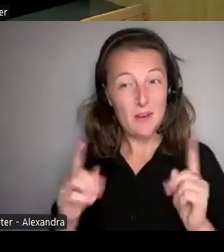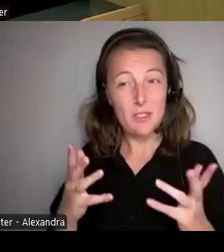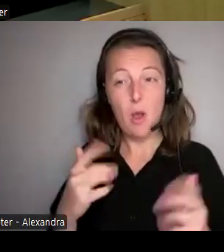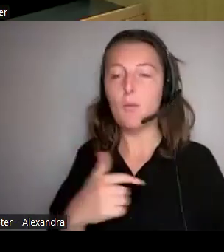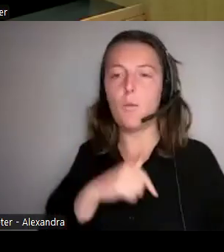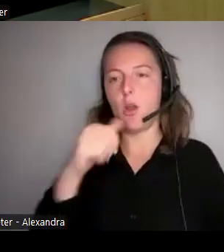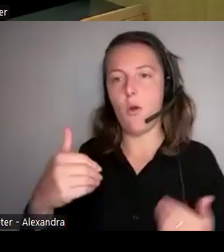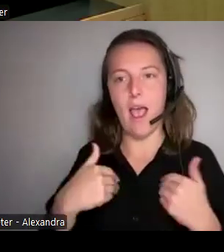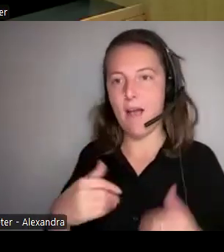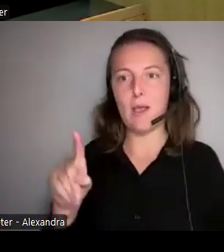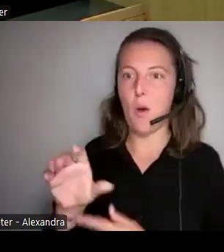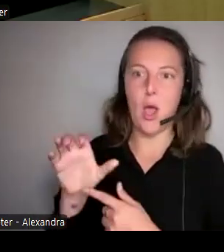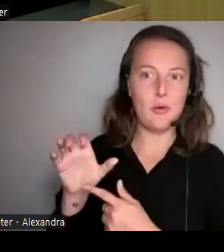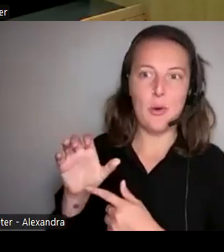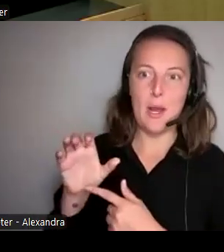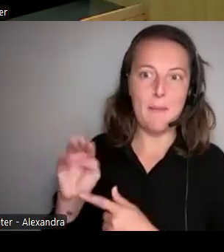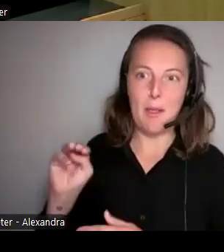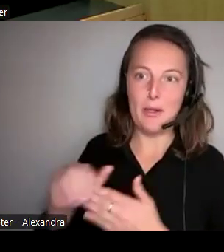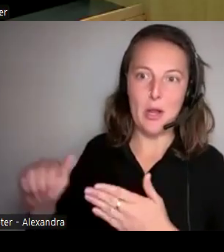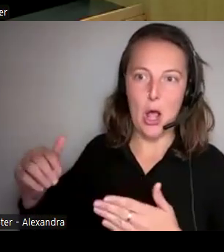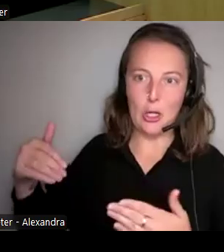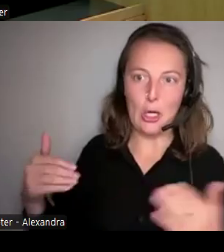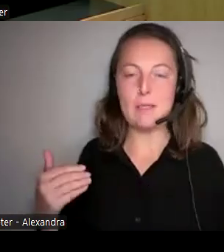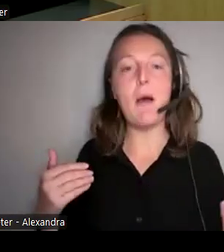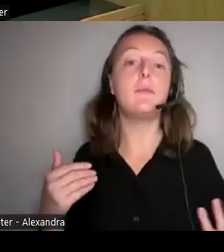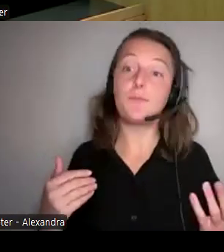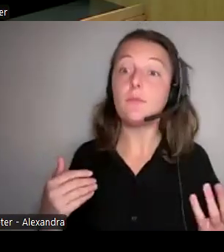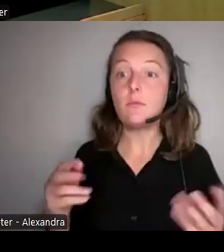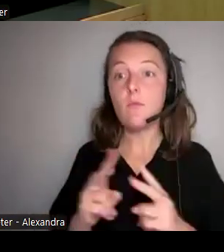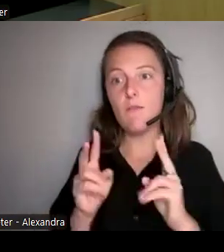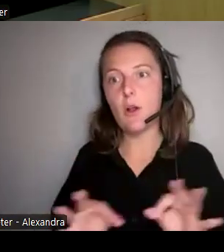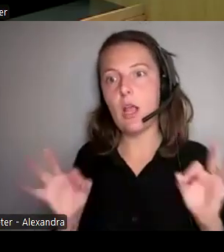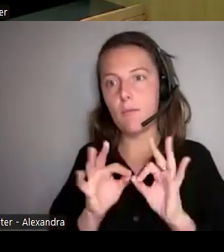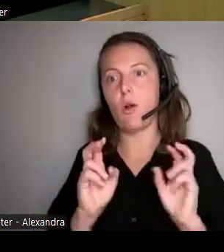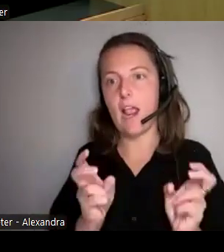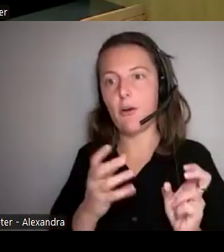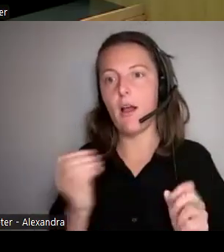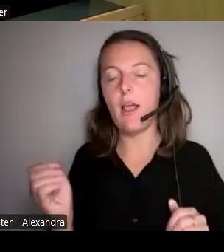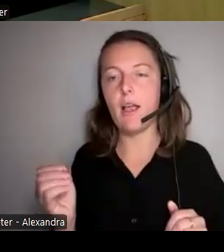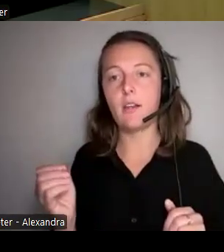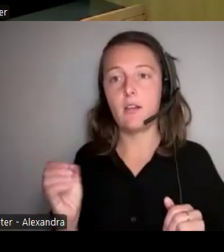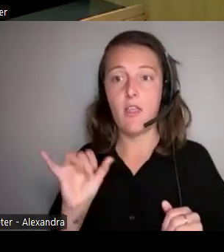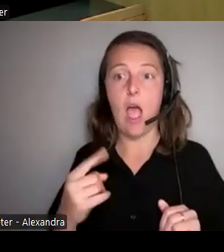don't have the hundredth million dollars but uh it is a very important area and it's even one that um